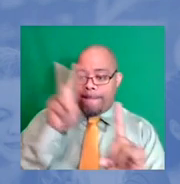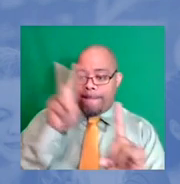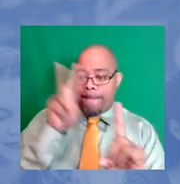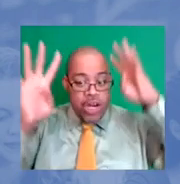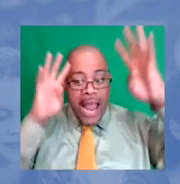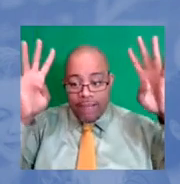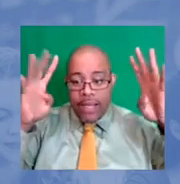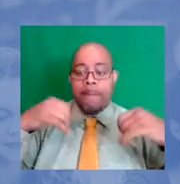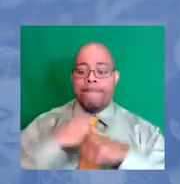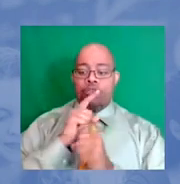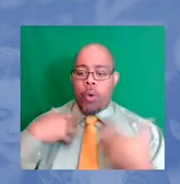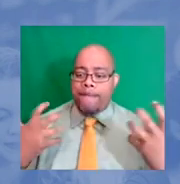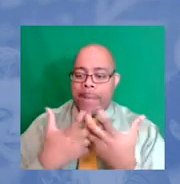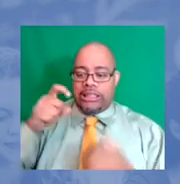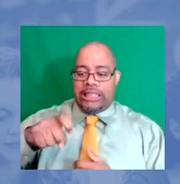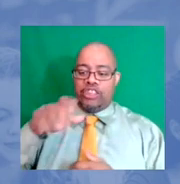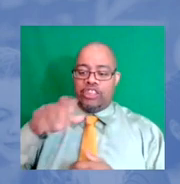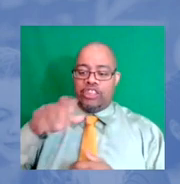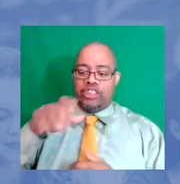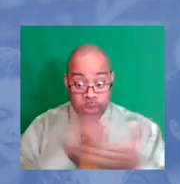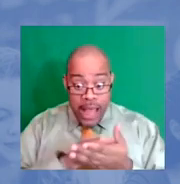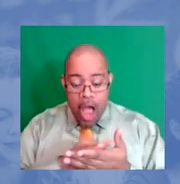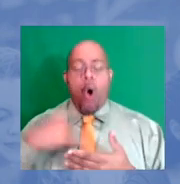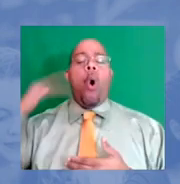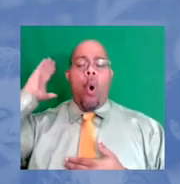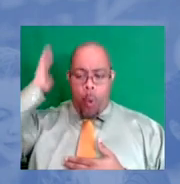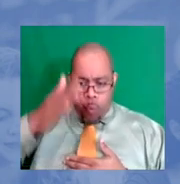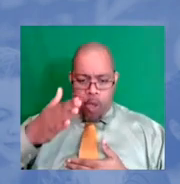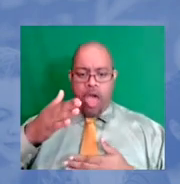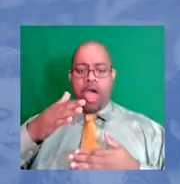IF WE CAN DO THAT THEN WE WILL COME OUT OF THIS PERIOD, THIS VERY CHALLENGING PERIOD,